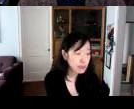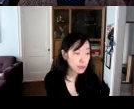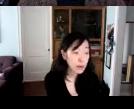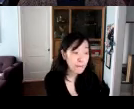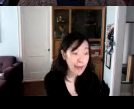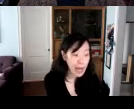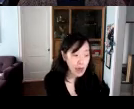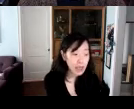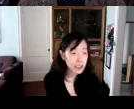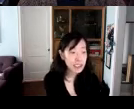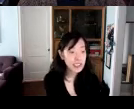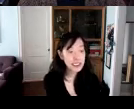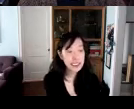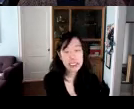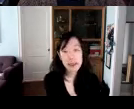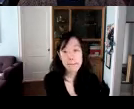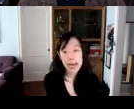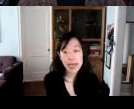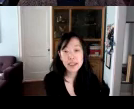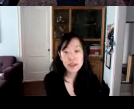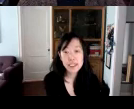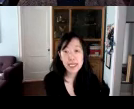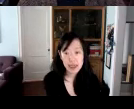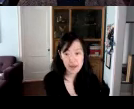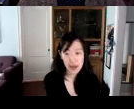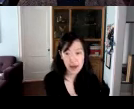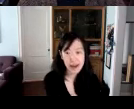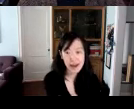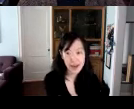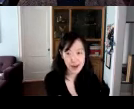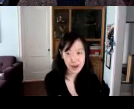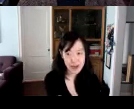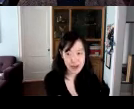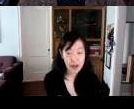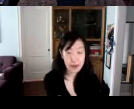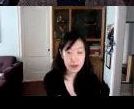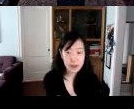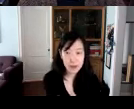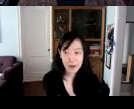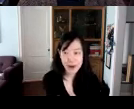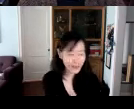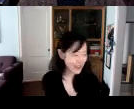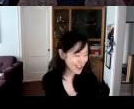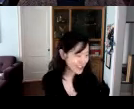report back on your contingency by the due date given in your email to the Program Director.